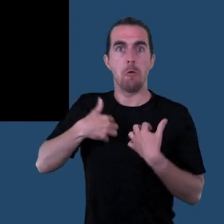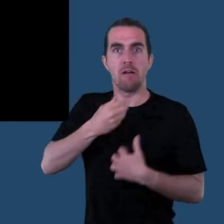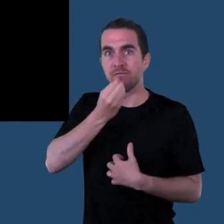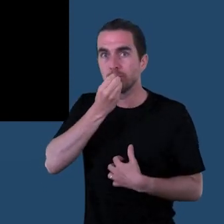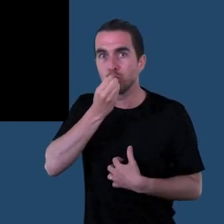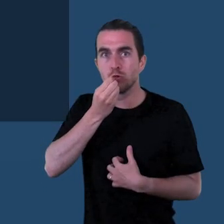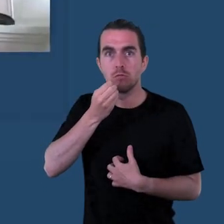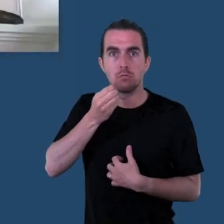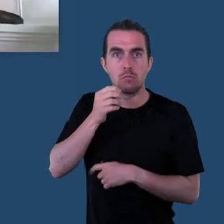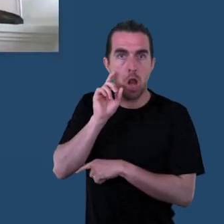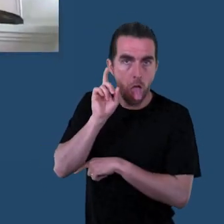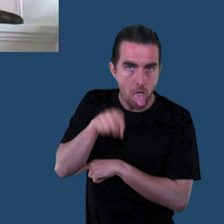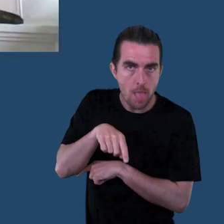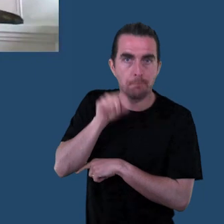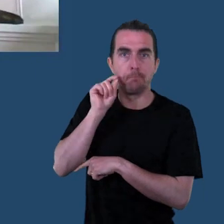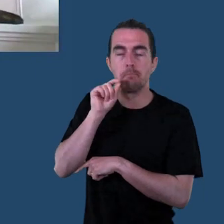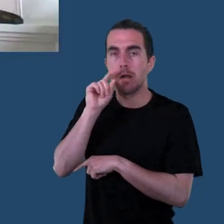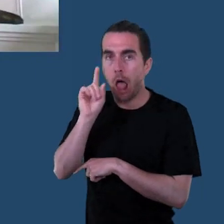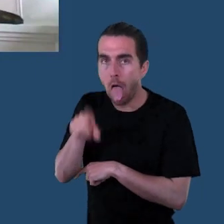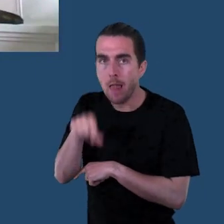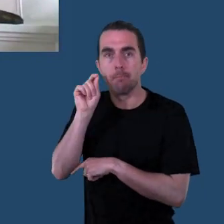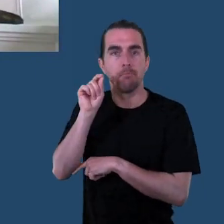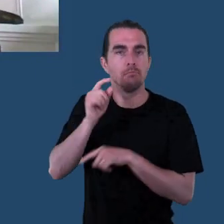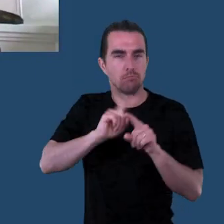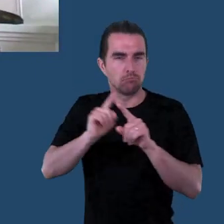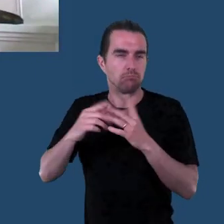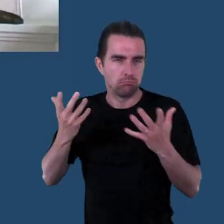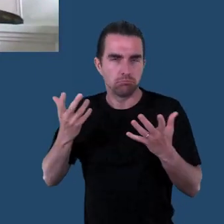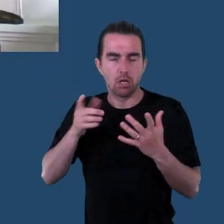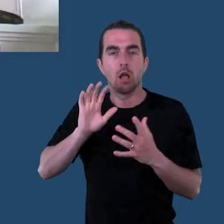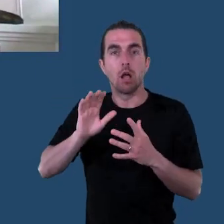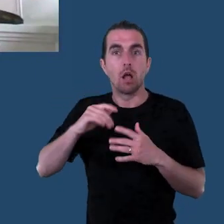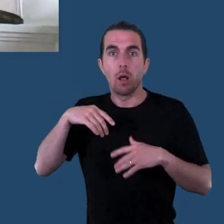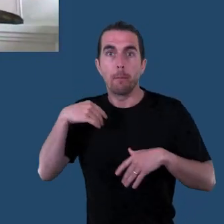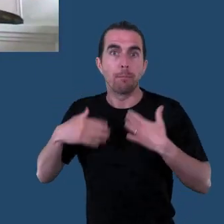that other animals possibly couldn't reach. And also, in terms of movement.